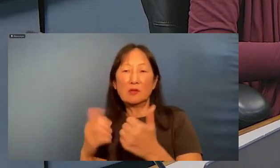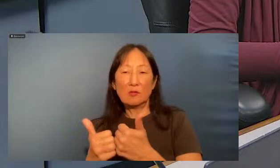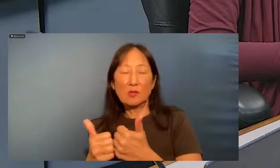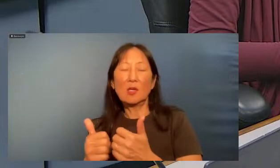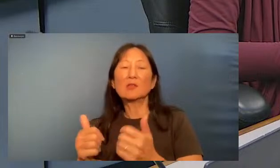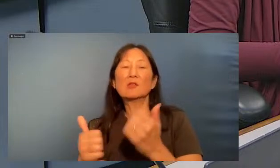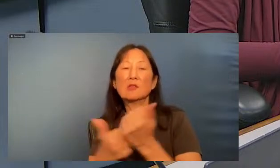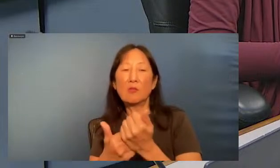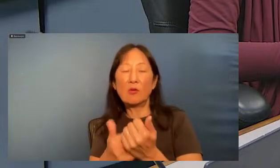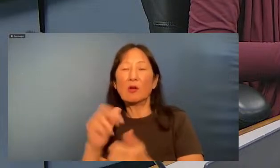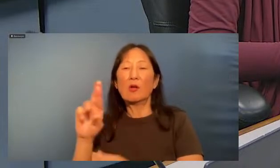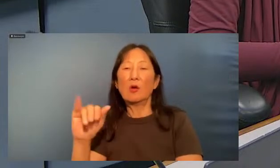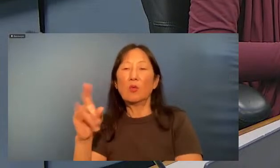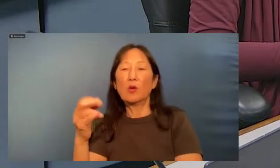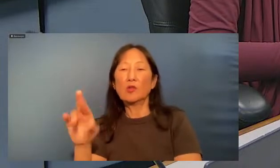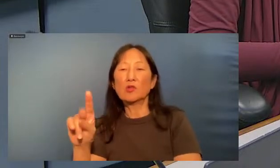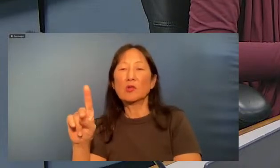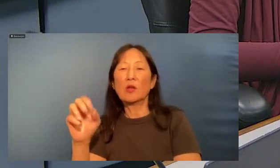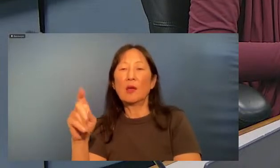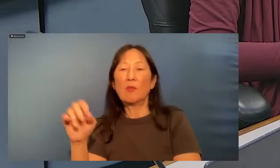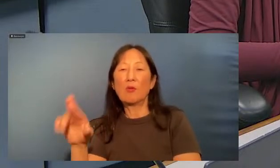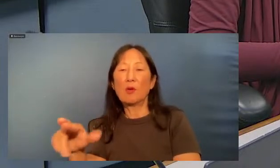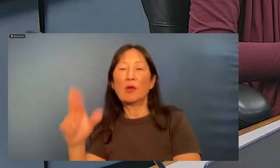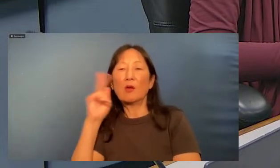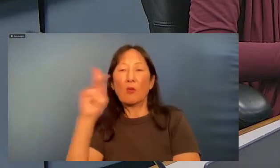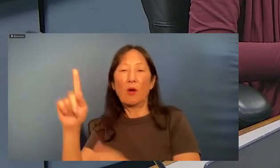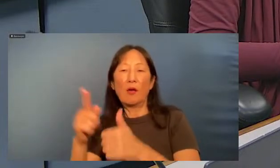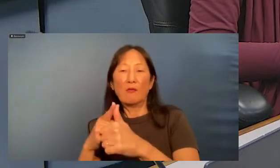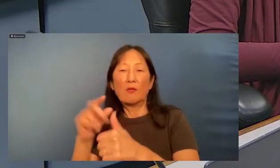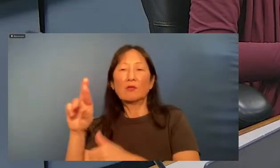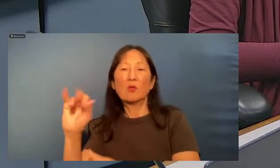Richard Emery, Hawaii First Realty in support,